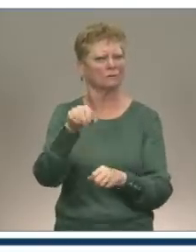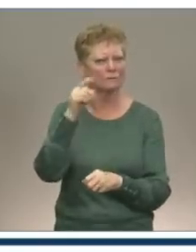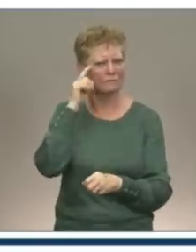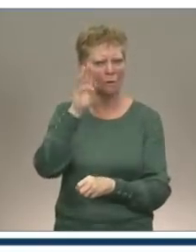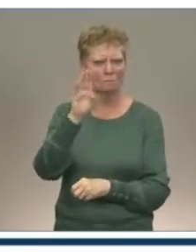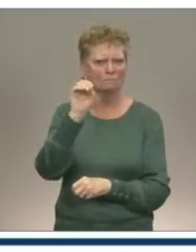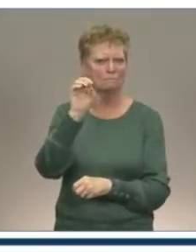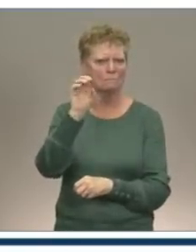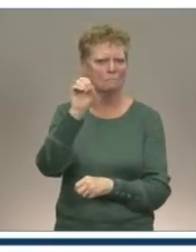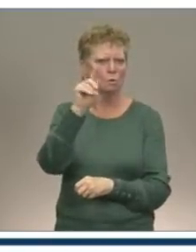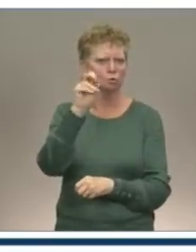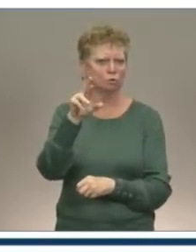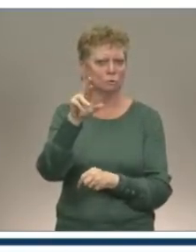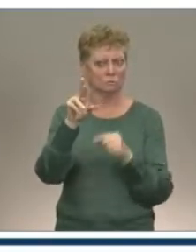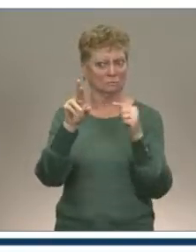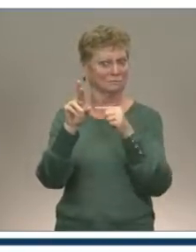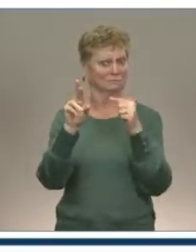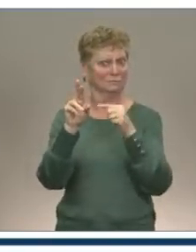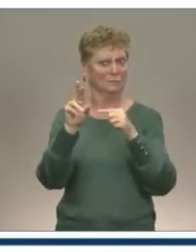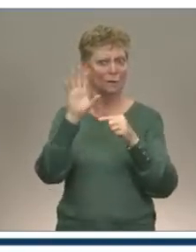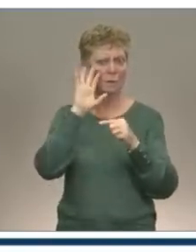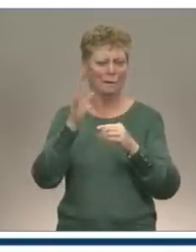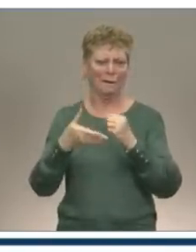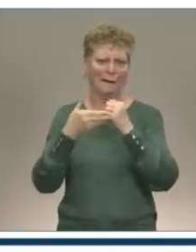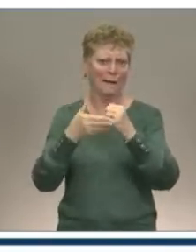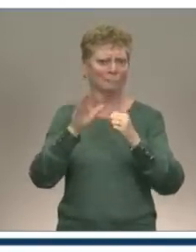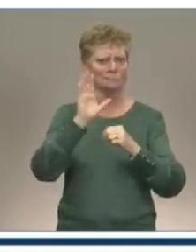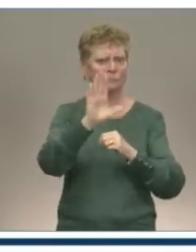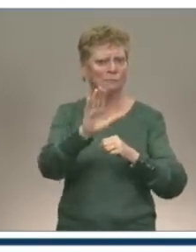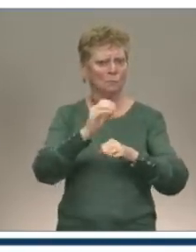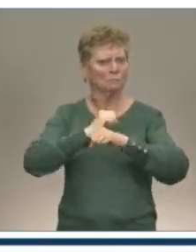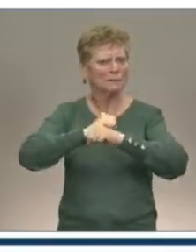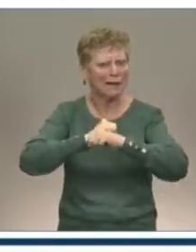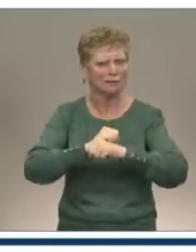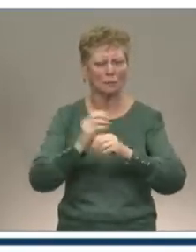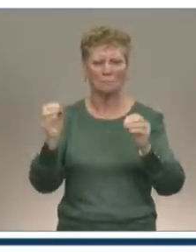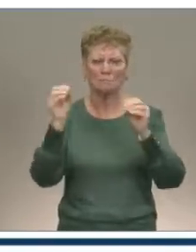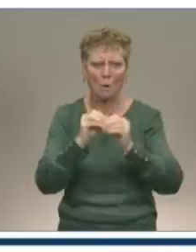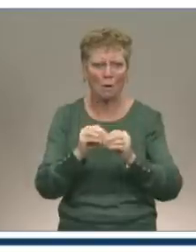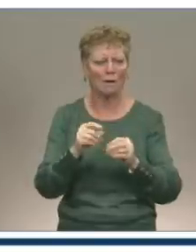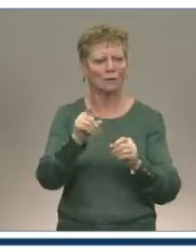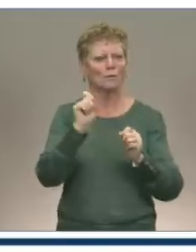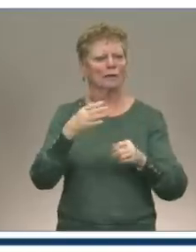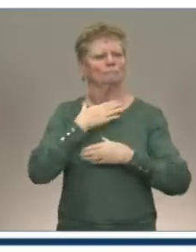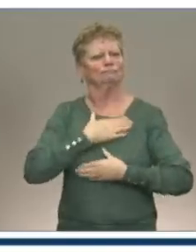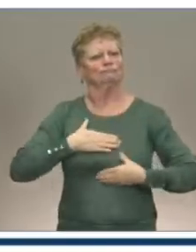this booster dose will improve your protection and help you enjoy a safer holiday season so please